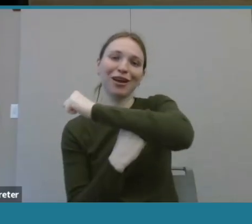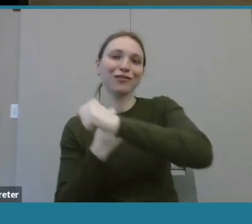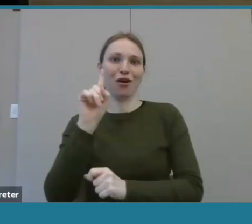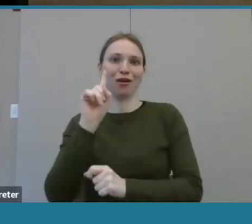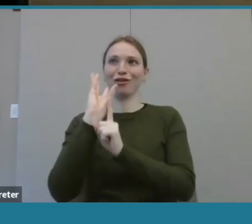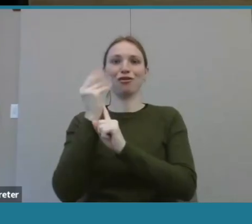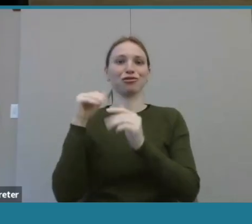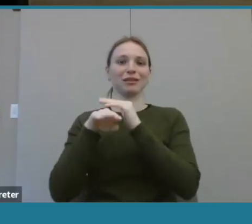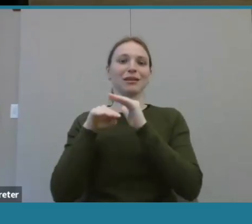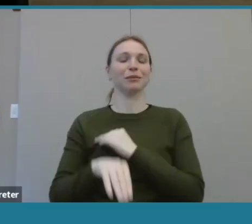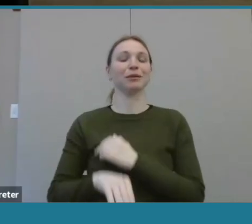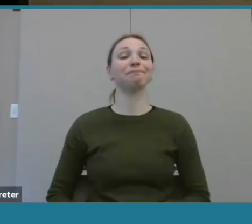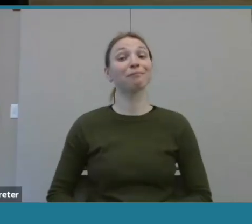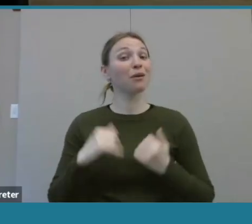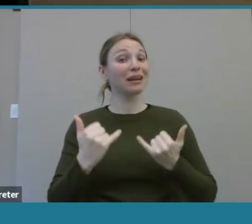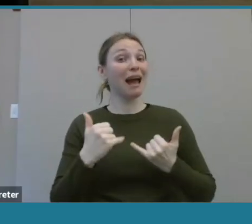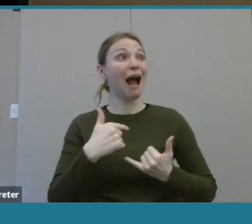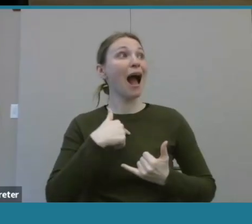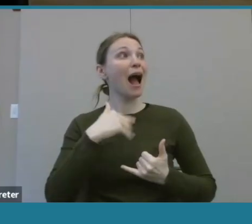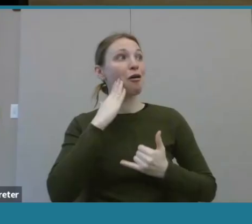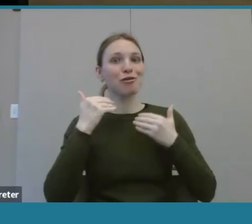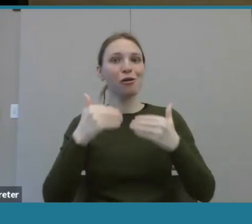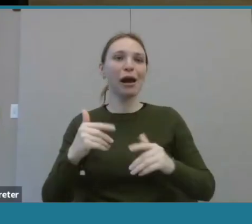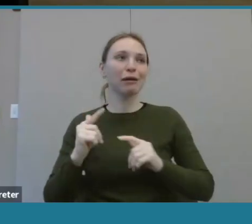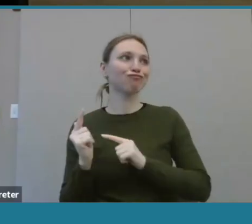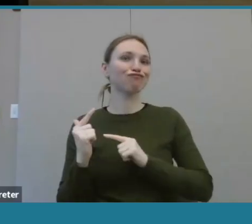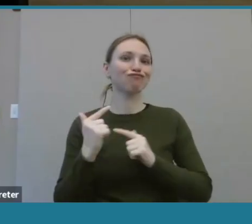I'm going to turn it over to our absolutely fantastic presenters,